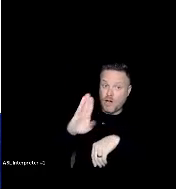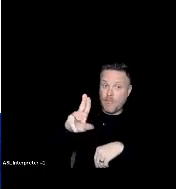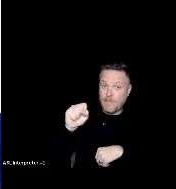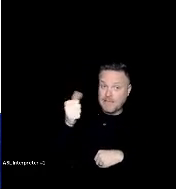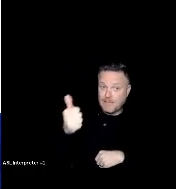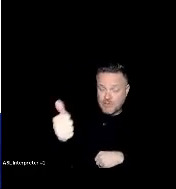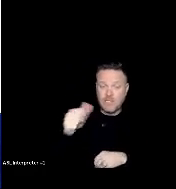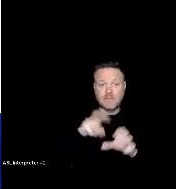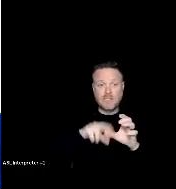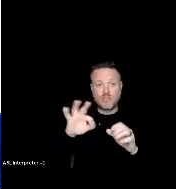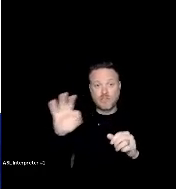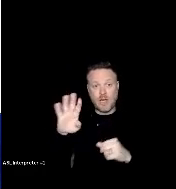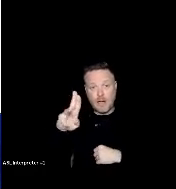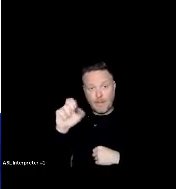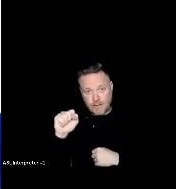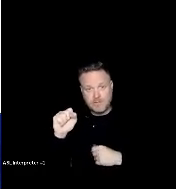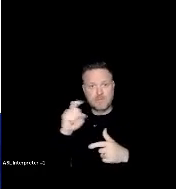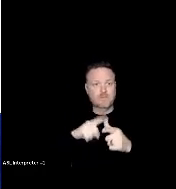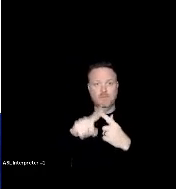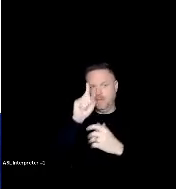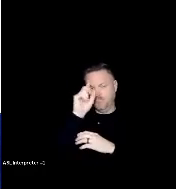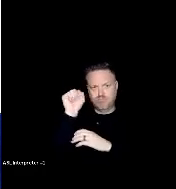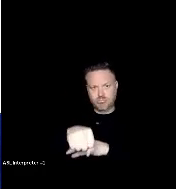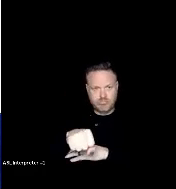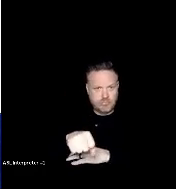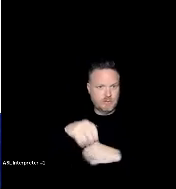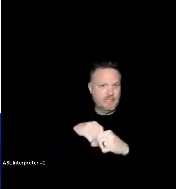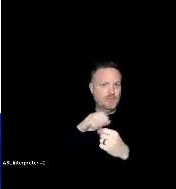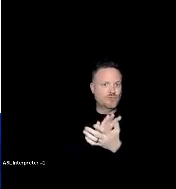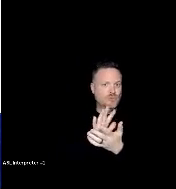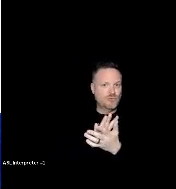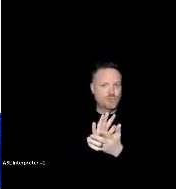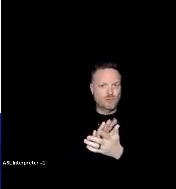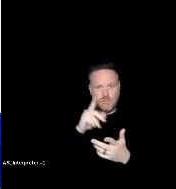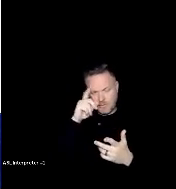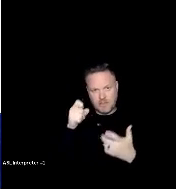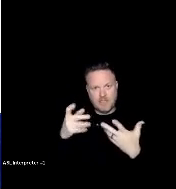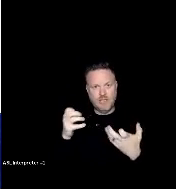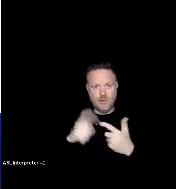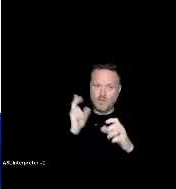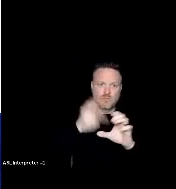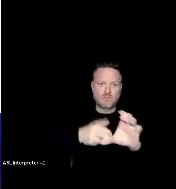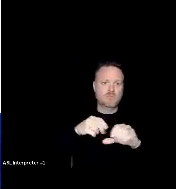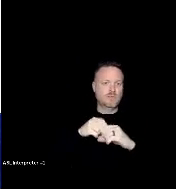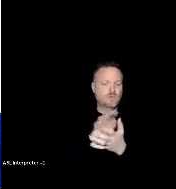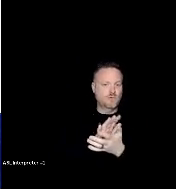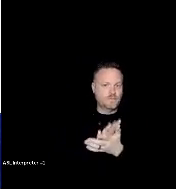the bus and does face plants in school. He wants to be part of school. Currently,